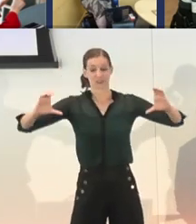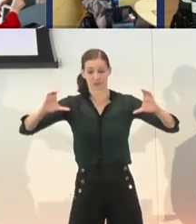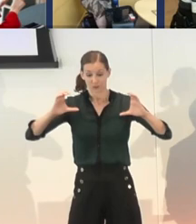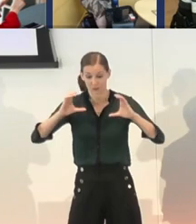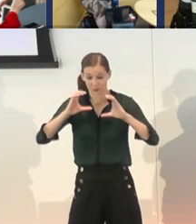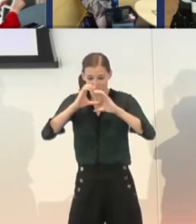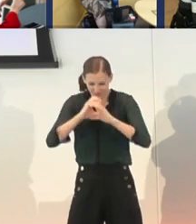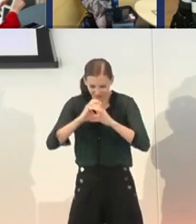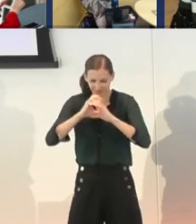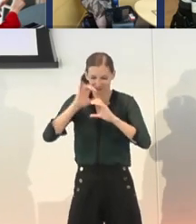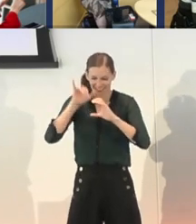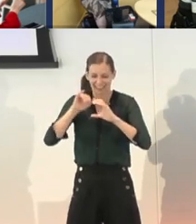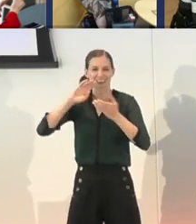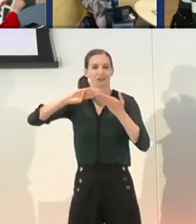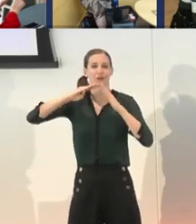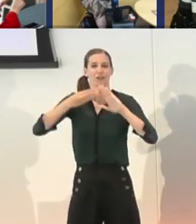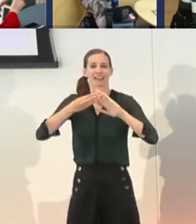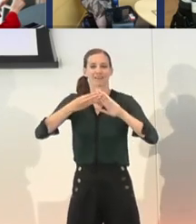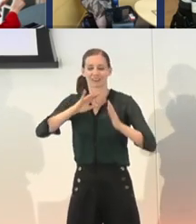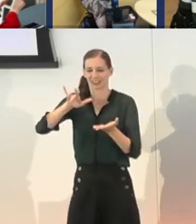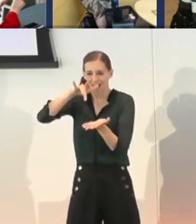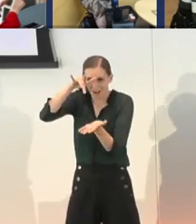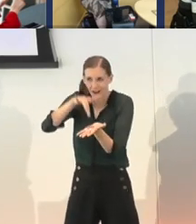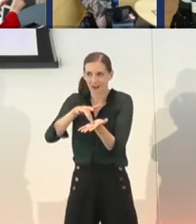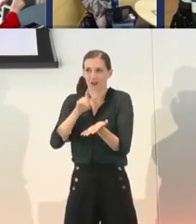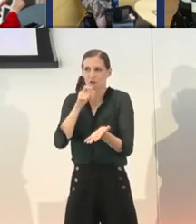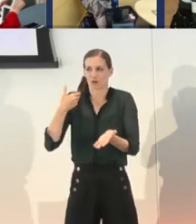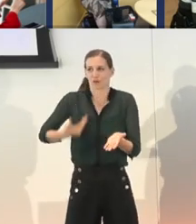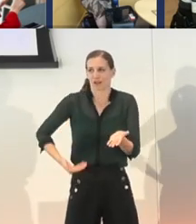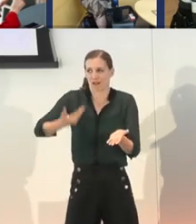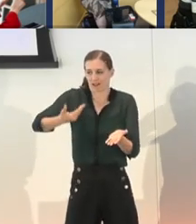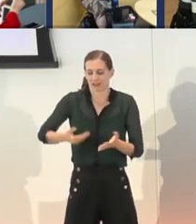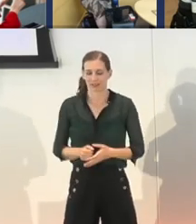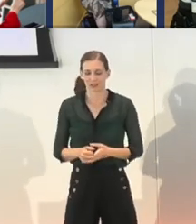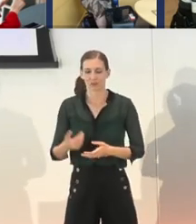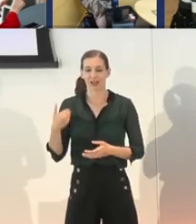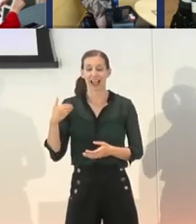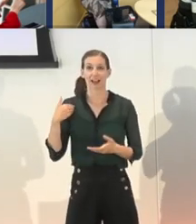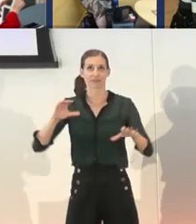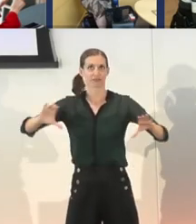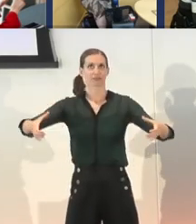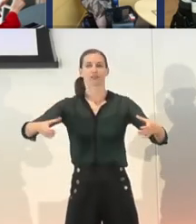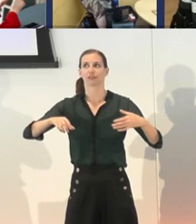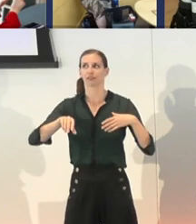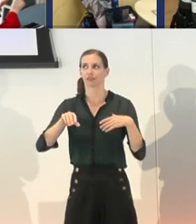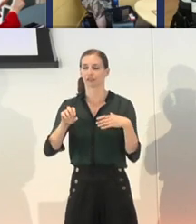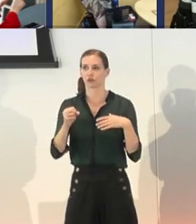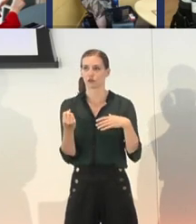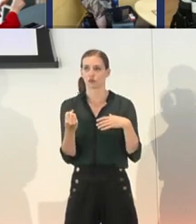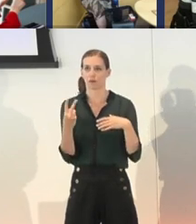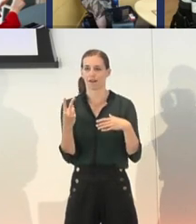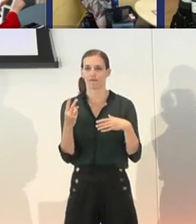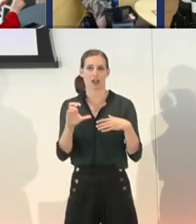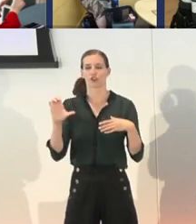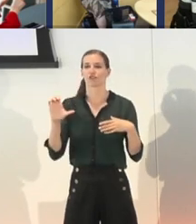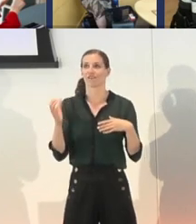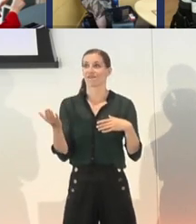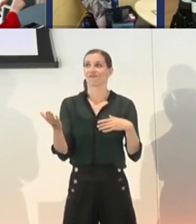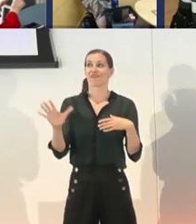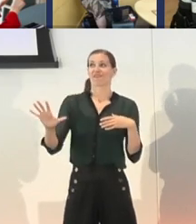community. The community is over 25 years old and we have 1250 people, more now, and the U.K., USA,